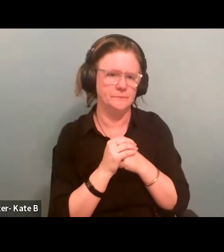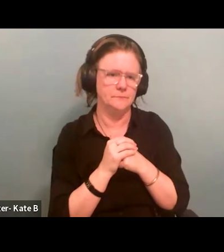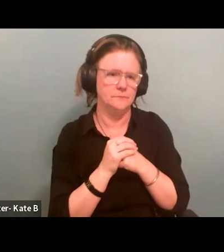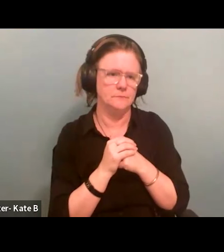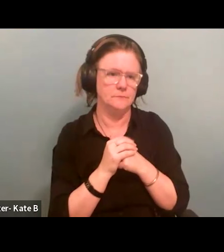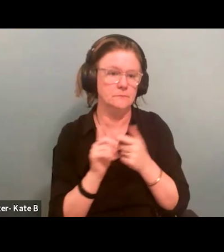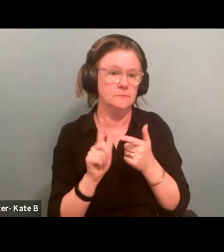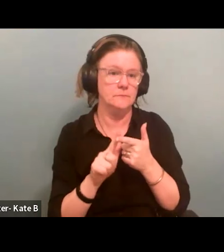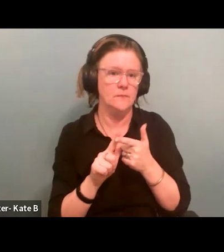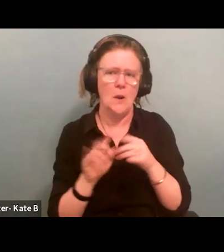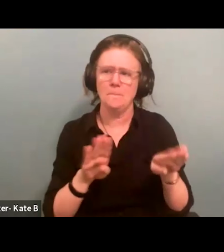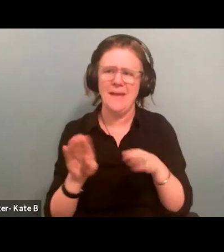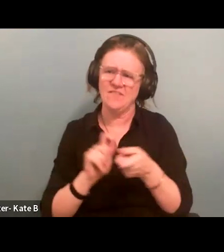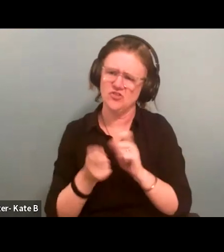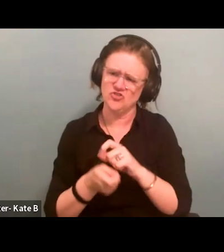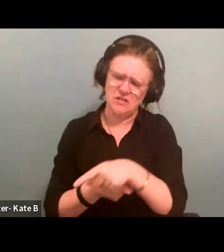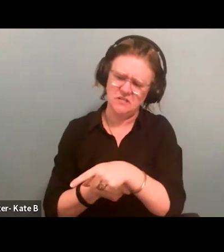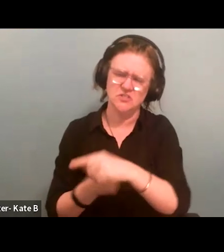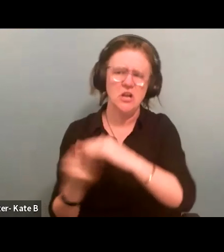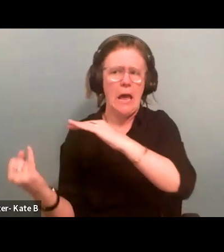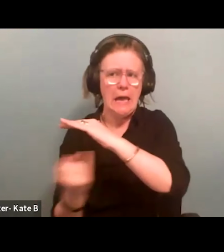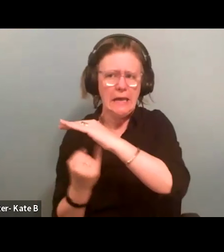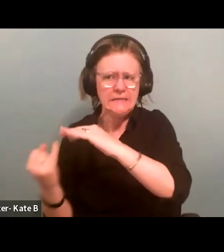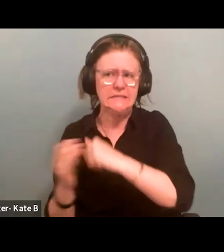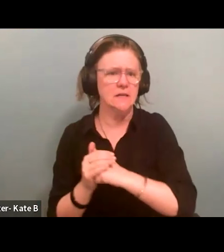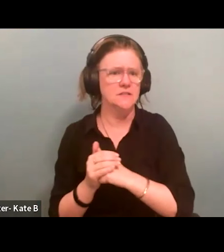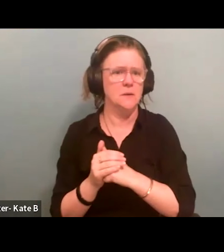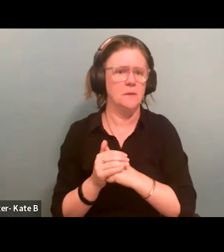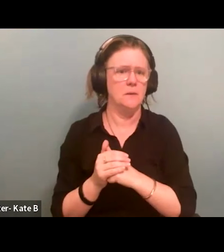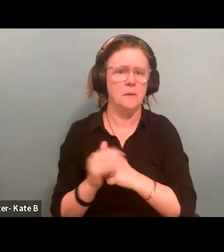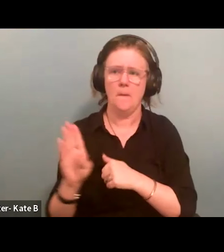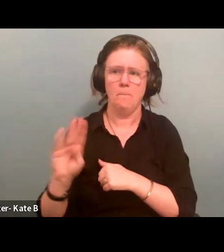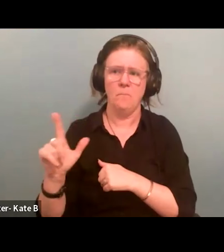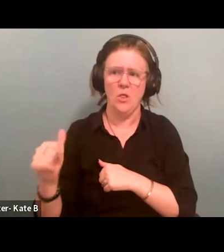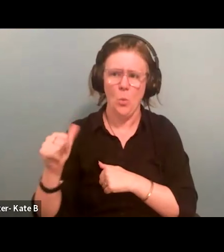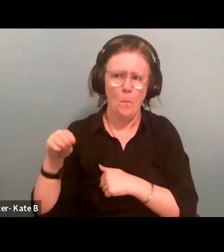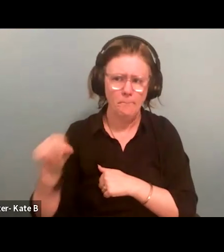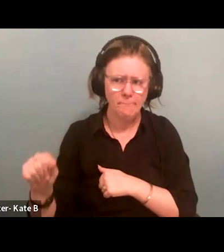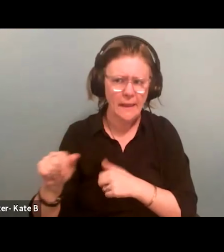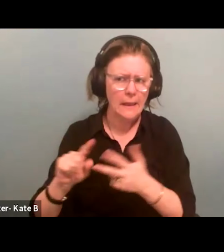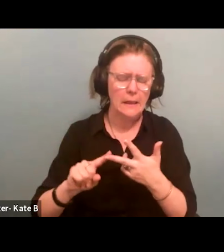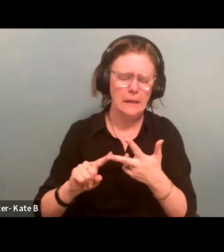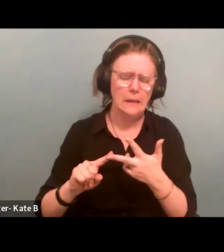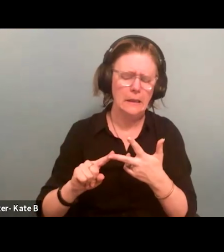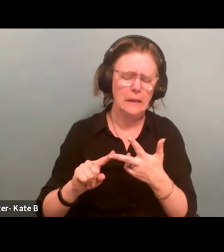Changes in behaviors, isolation, refusals, that exhibit of fear